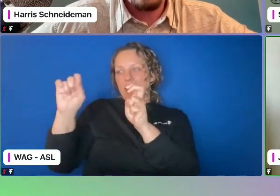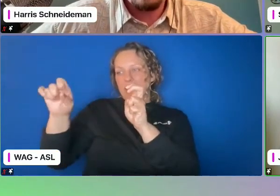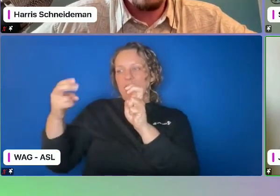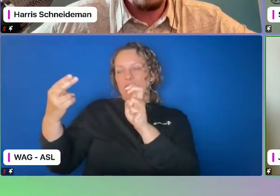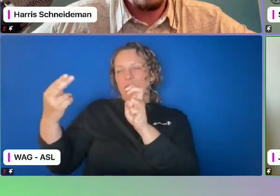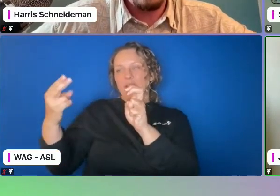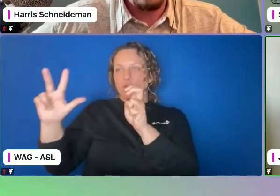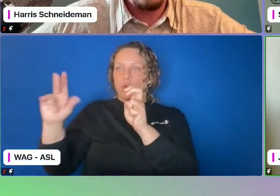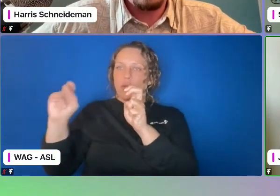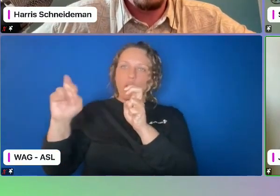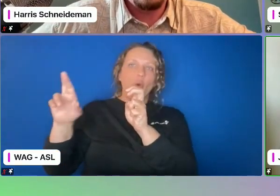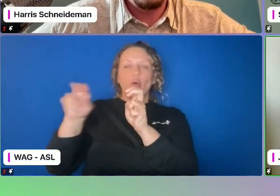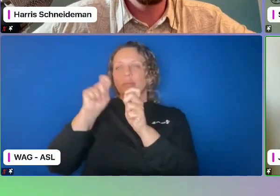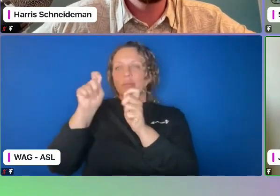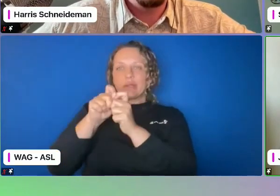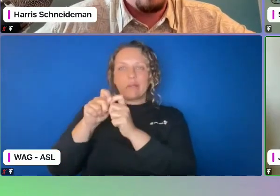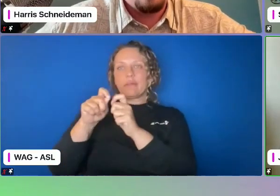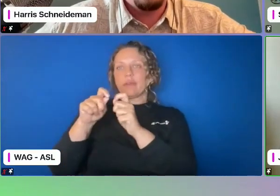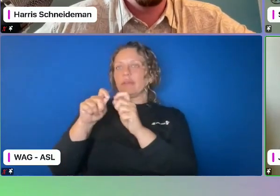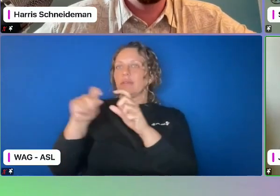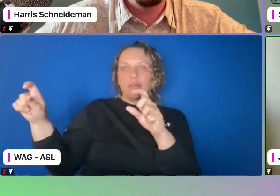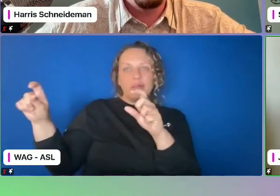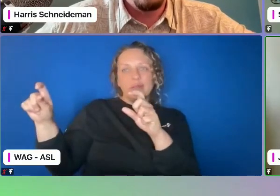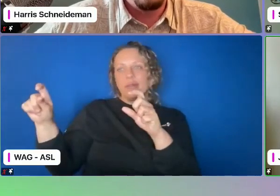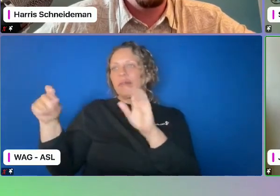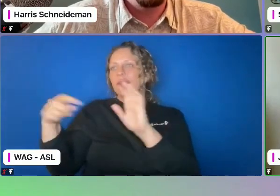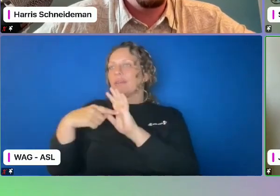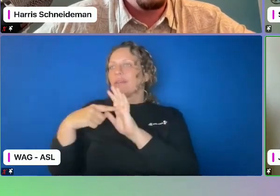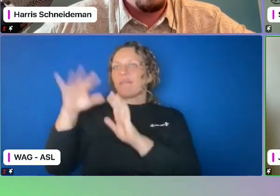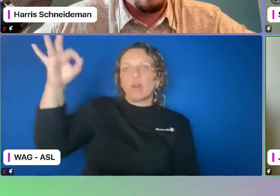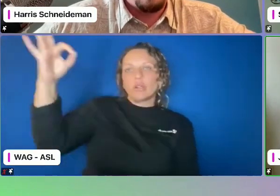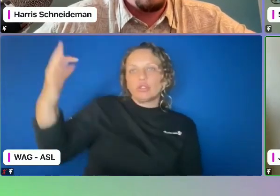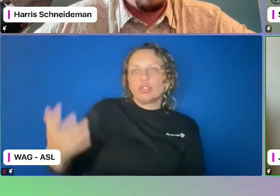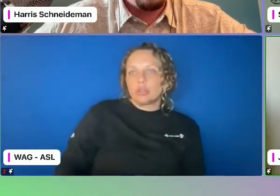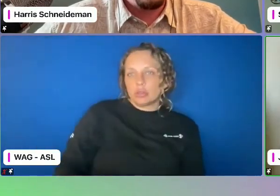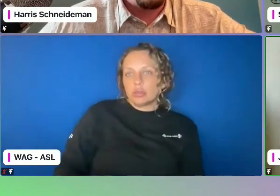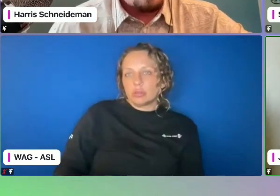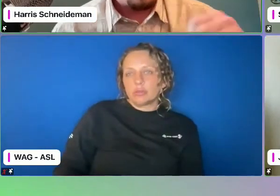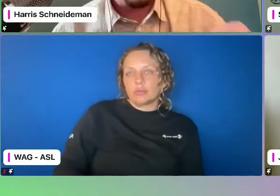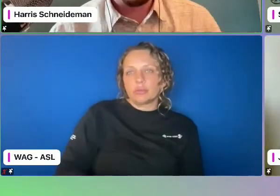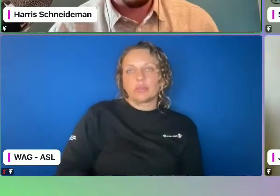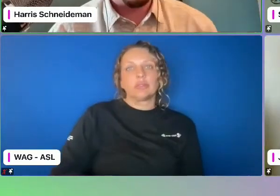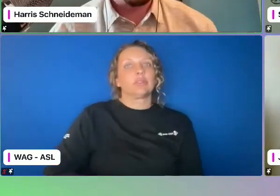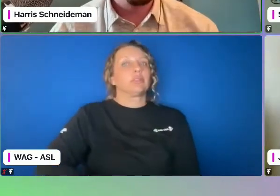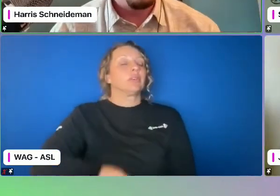or this specific lang it needs to be such as French?" Great question.